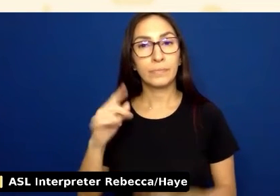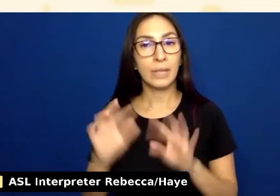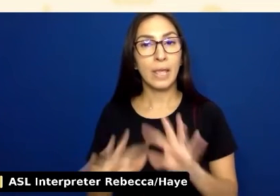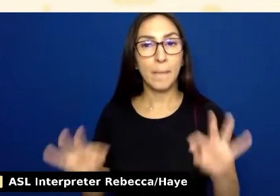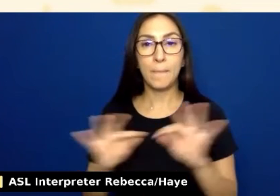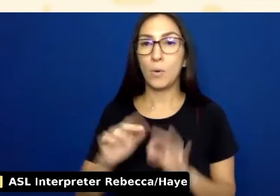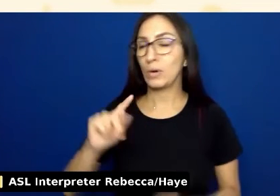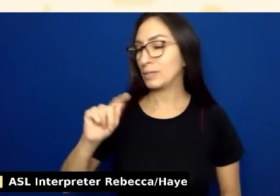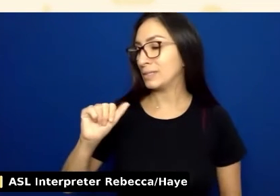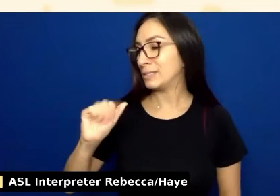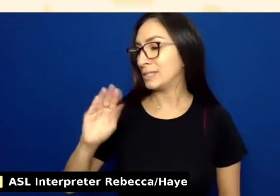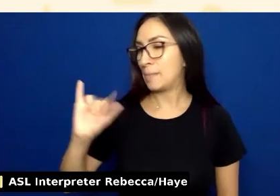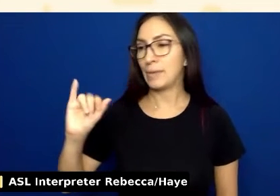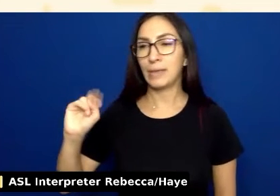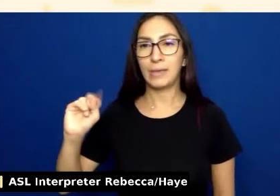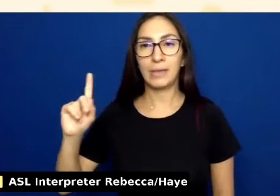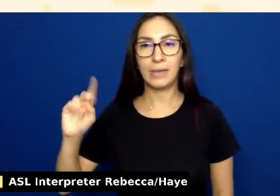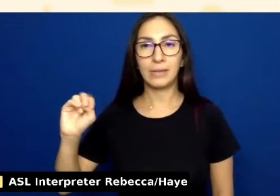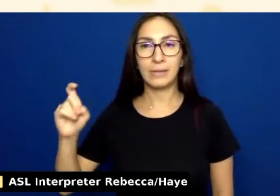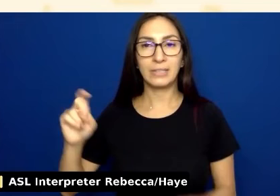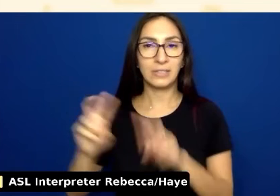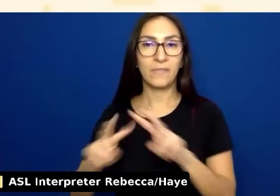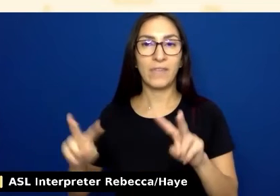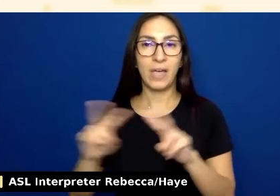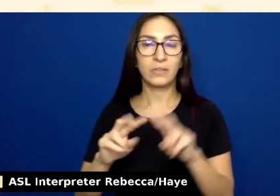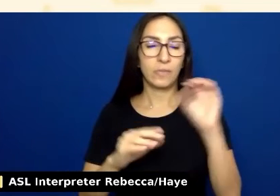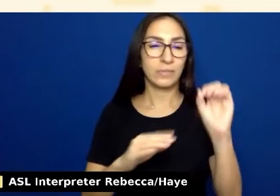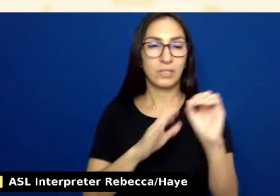from zero to minus one are toggled with .